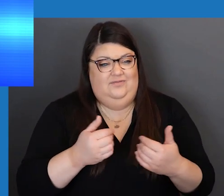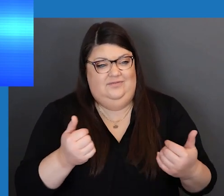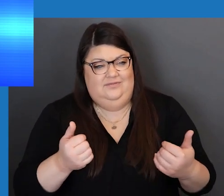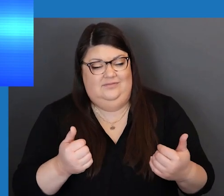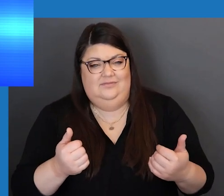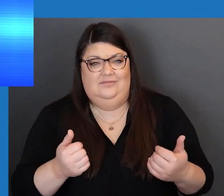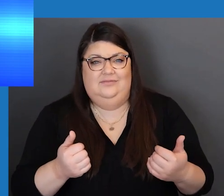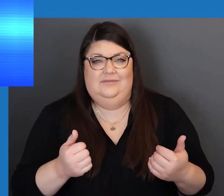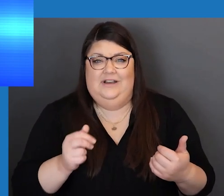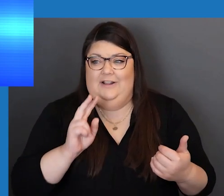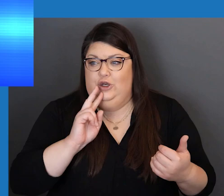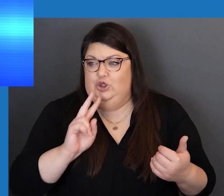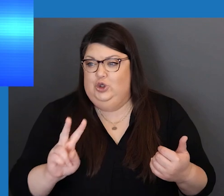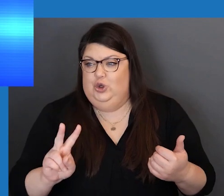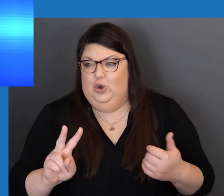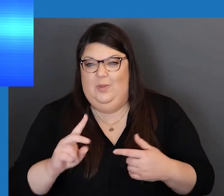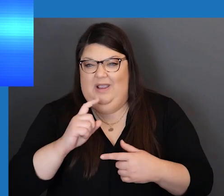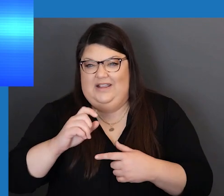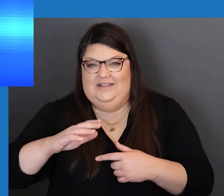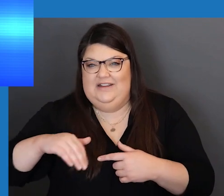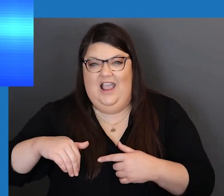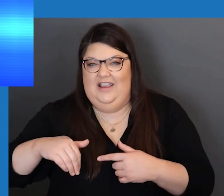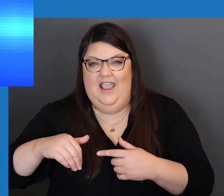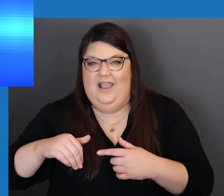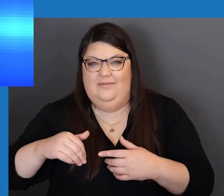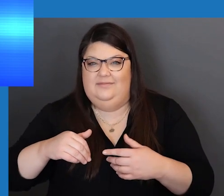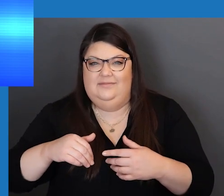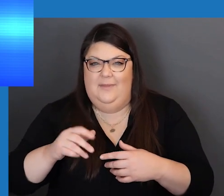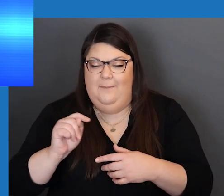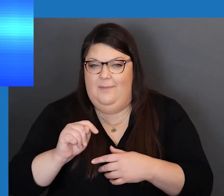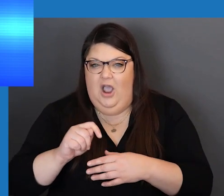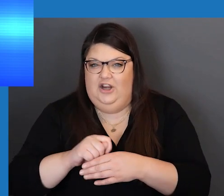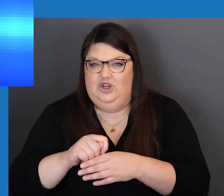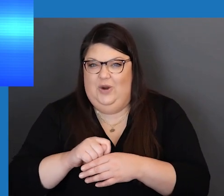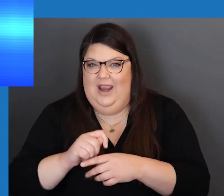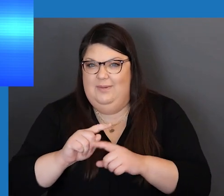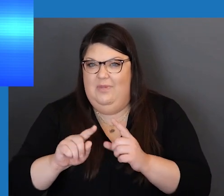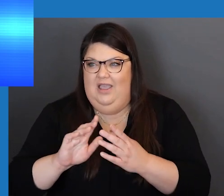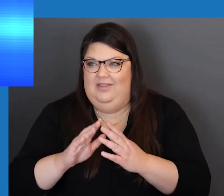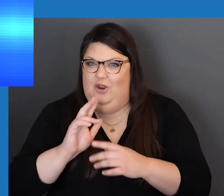because they're not potty trained, they're being held back from the opportunities they have to grow.